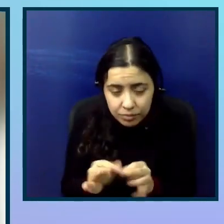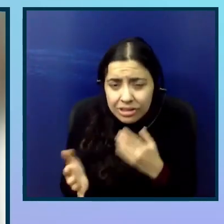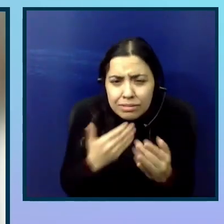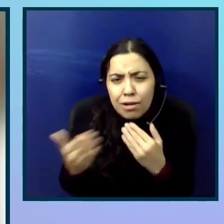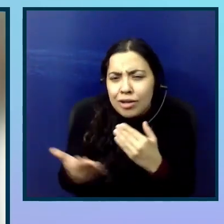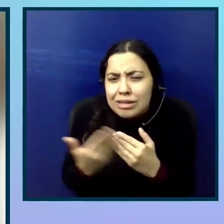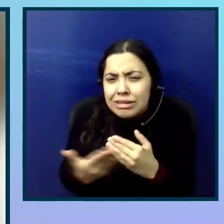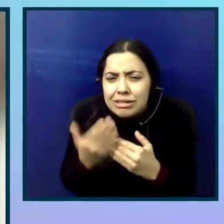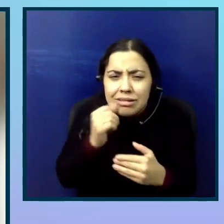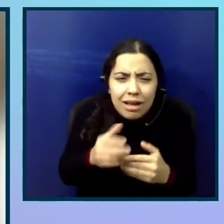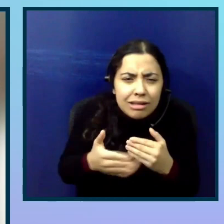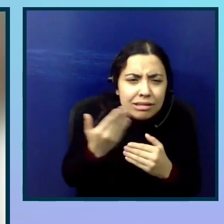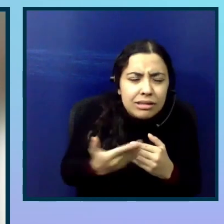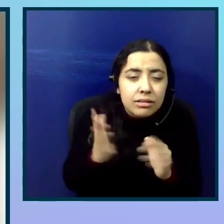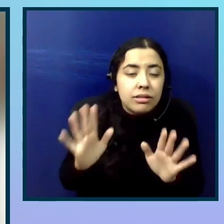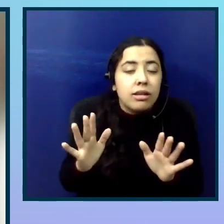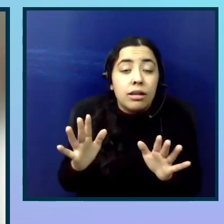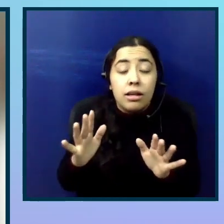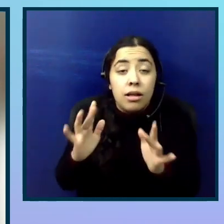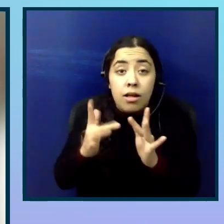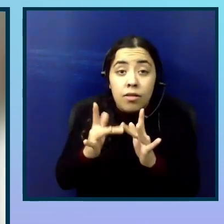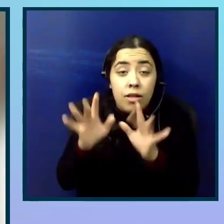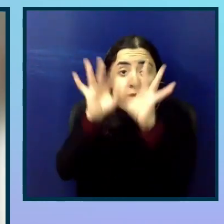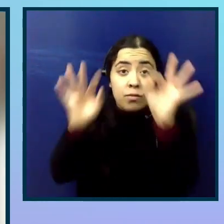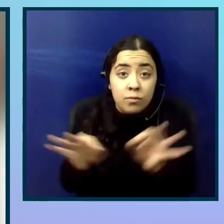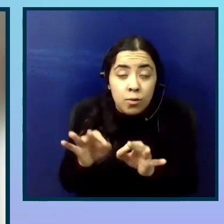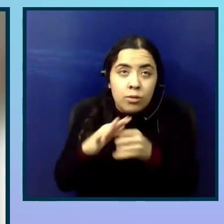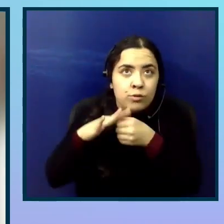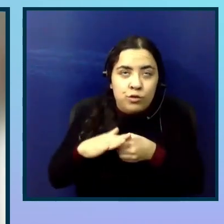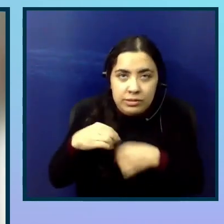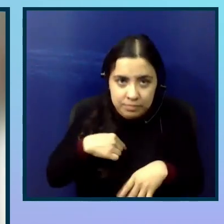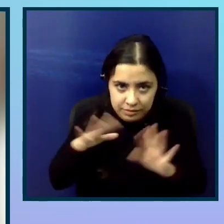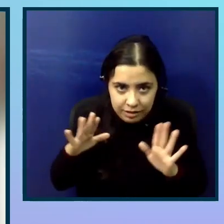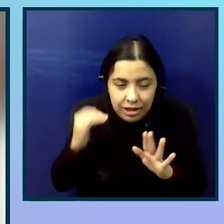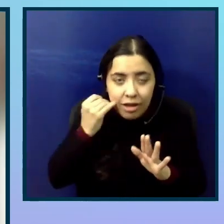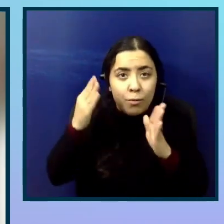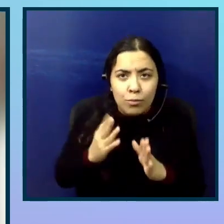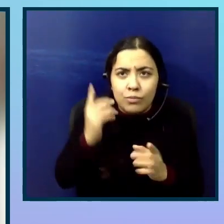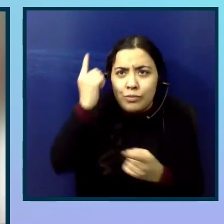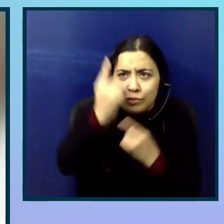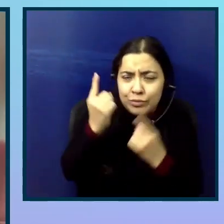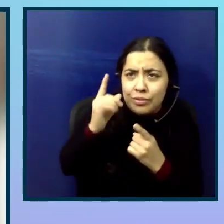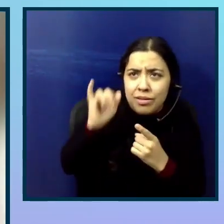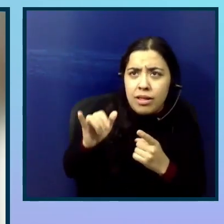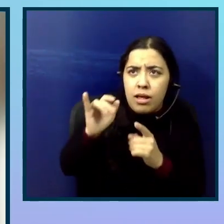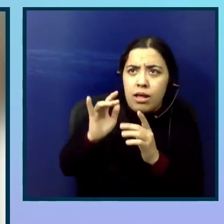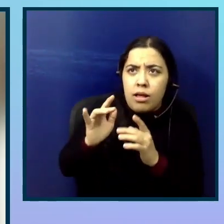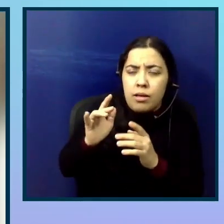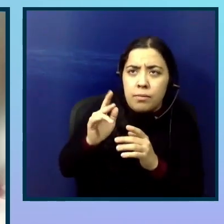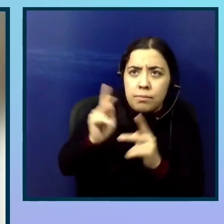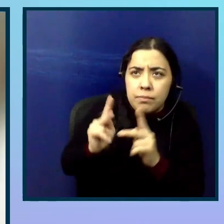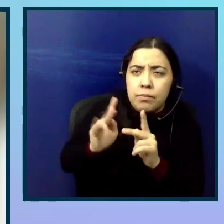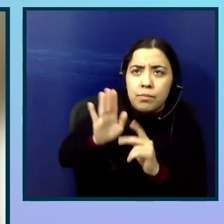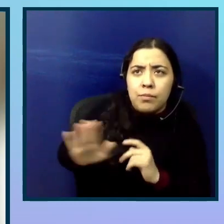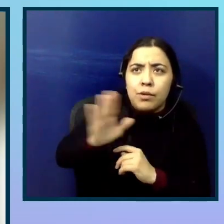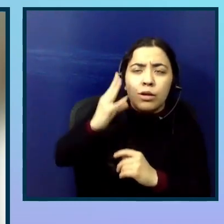And if someone is taking the time to take that into considerations, I find them really difficult to process. I go back to share a little's thing about forms